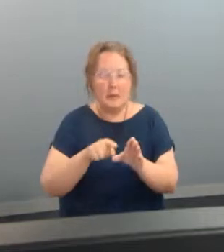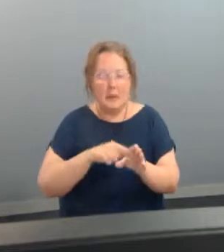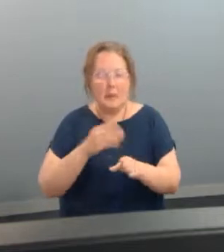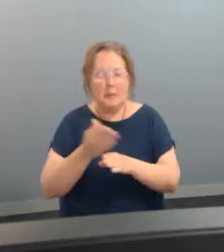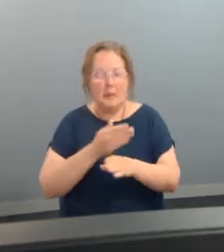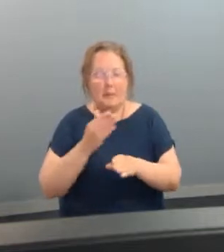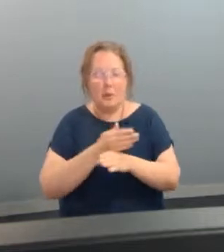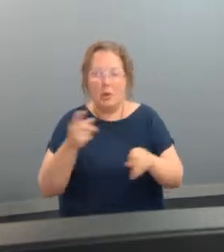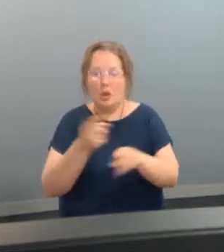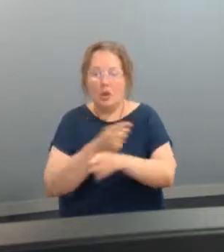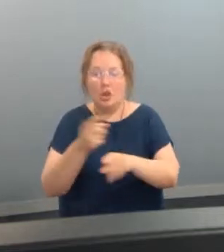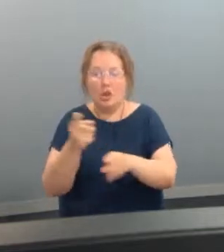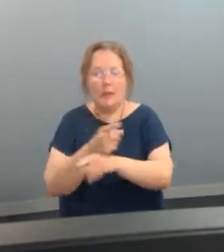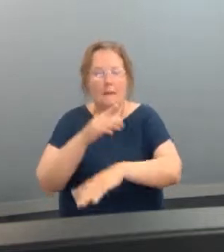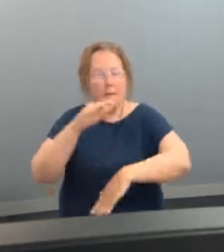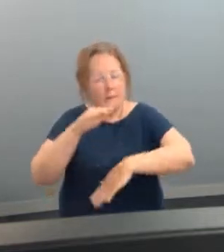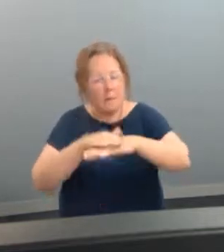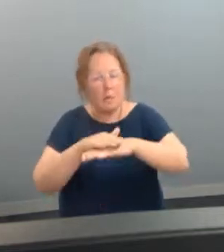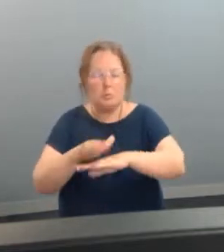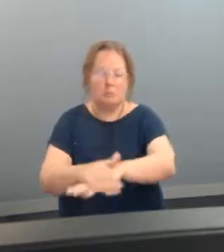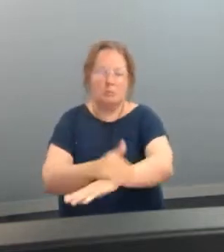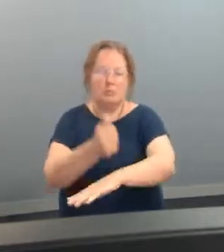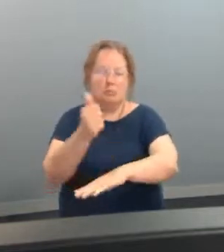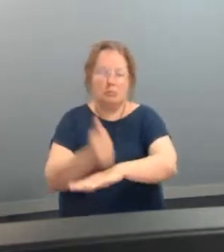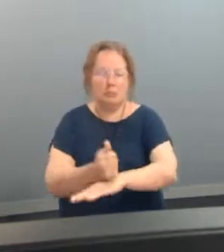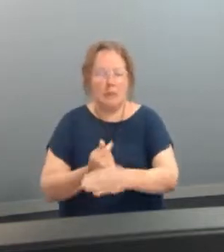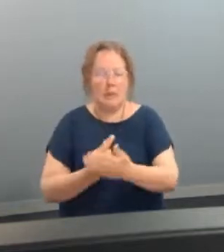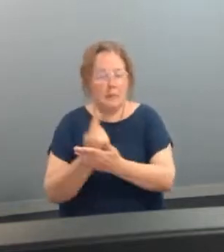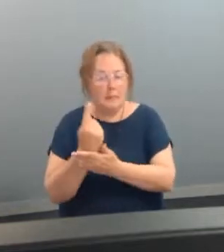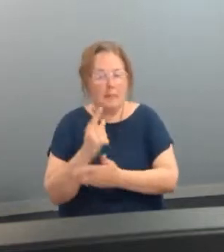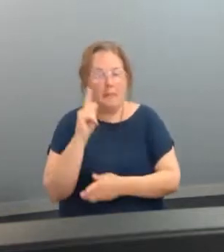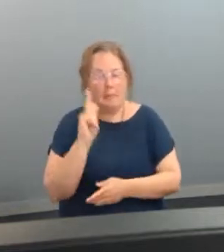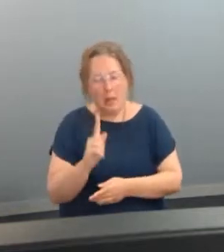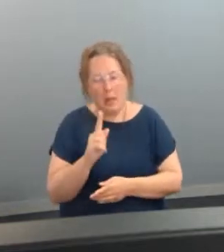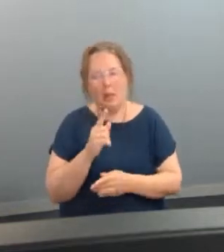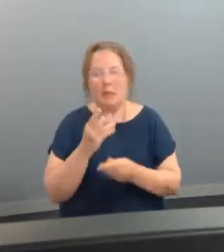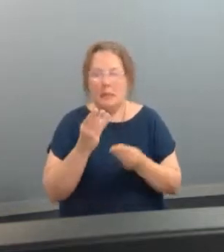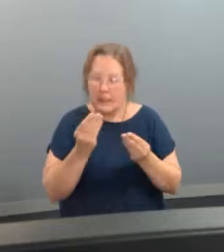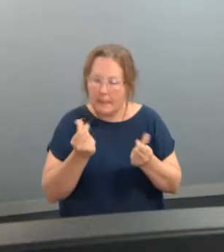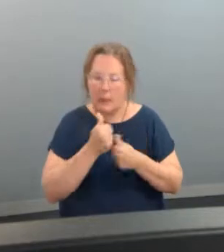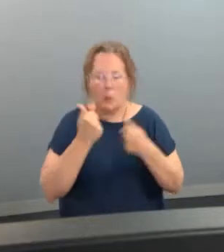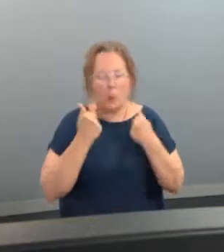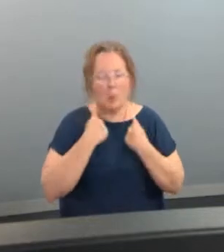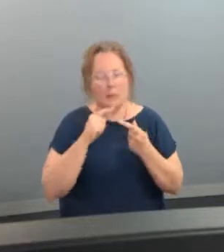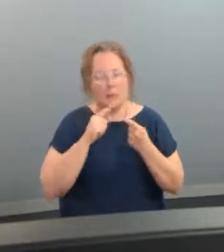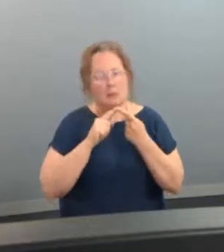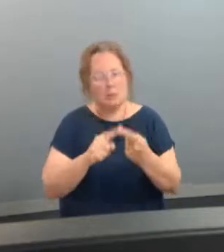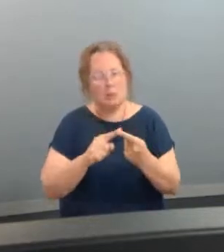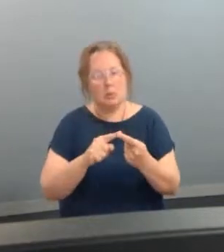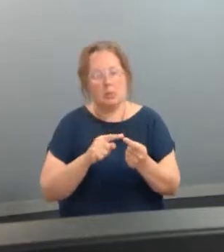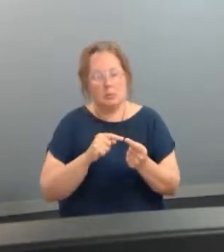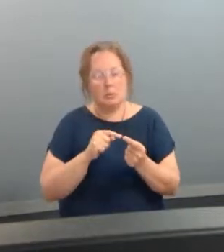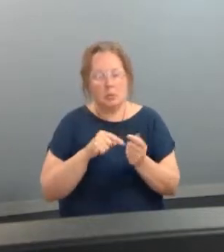at the participants in the scheme, it is going to take a number of years before the changes could be fully